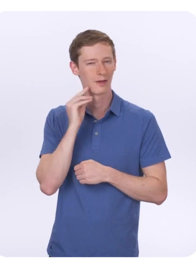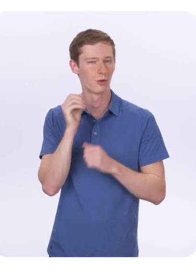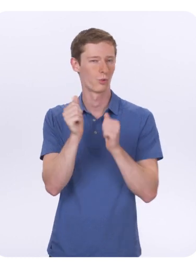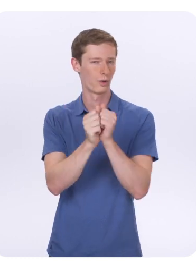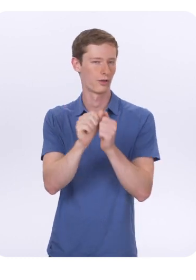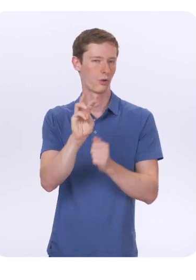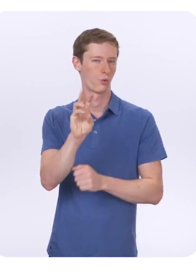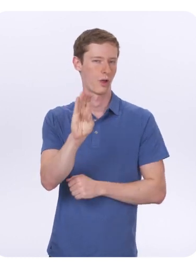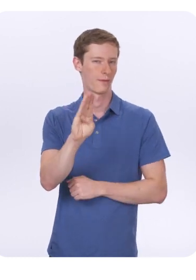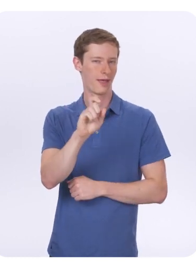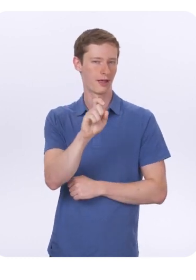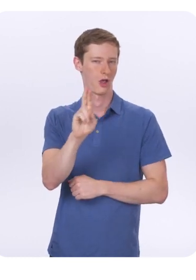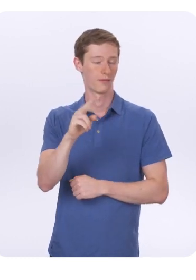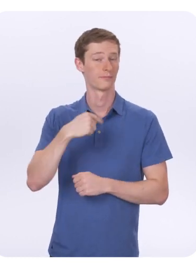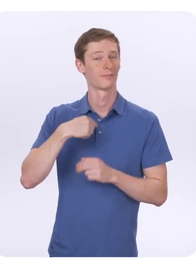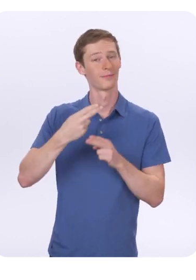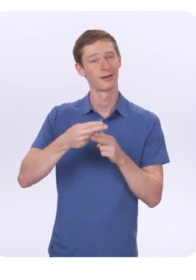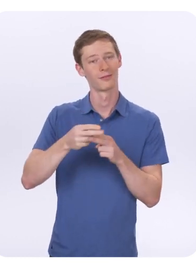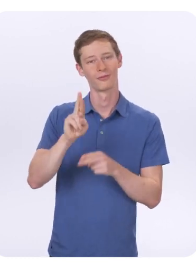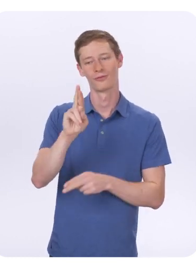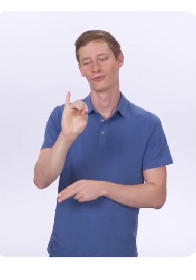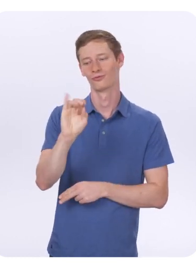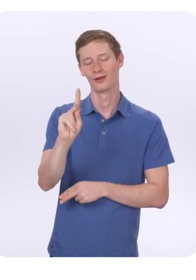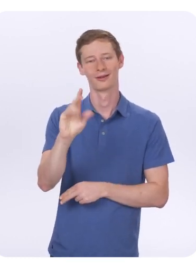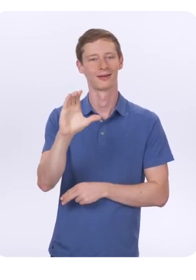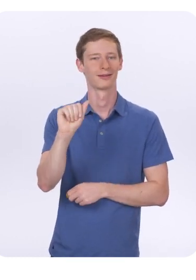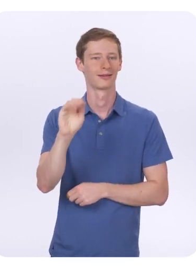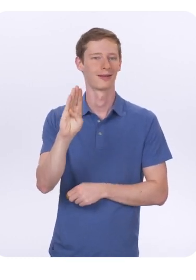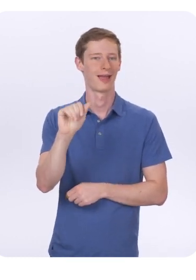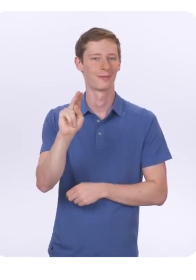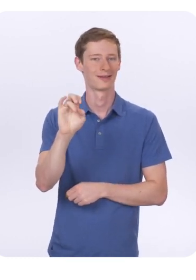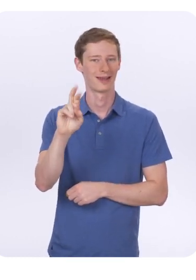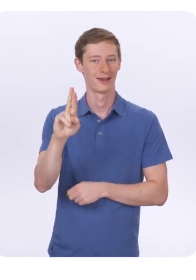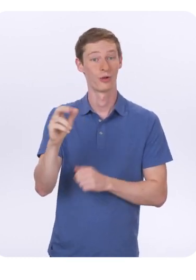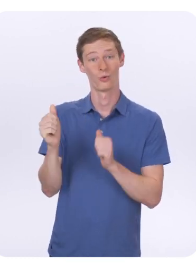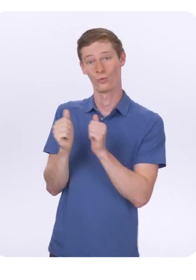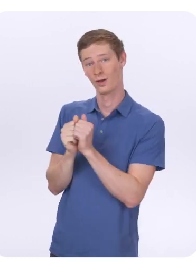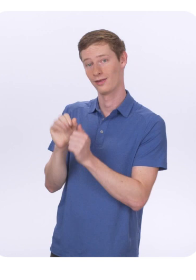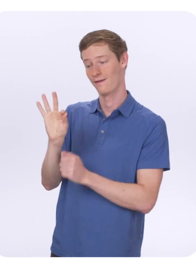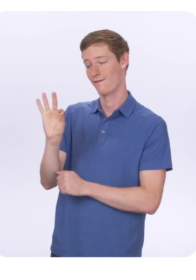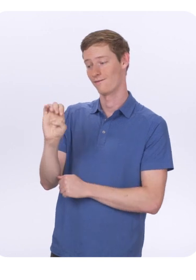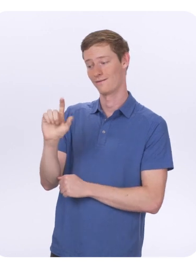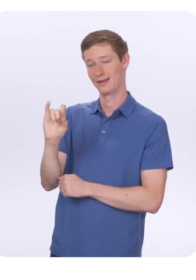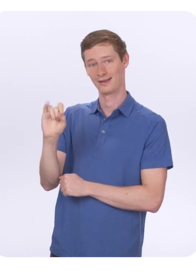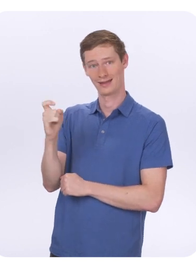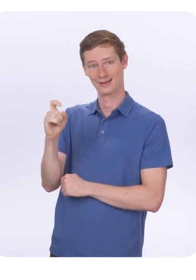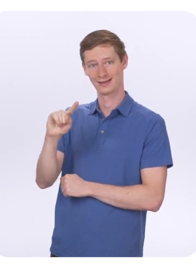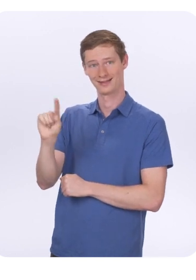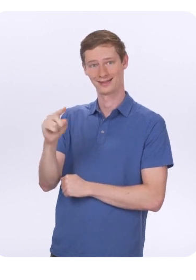My name is Rik Cabanier and me and my colleague Felix Zhang will be presenting existing and new features